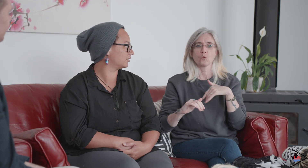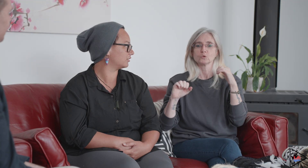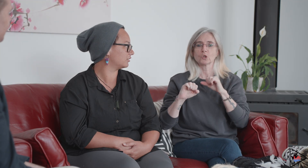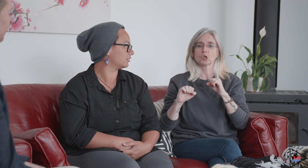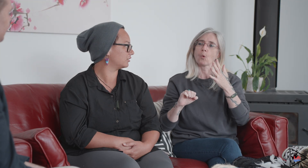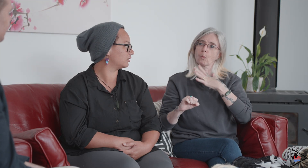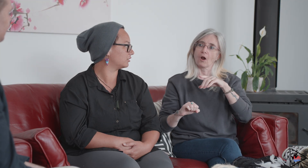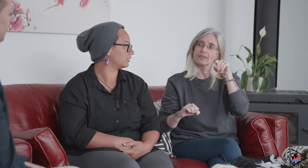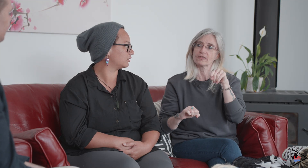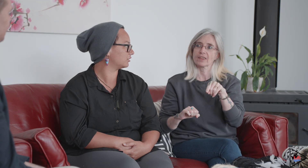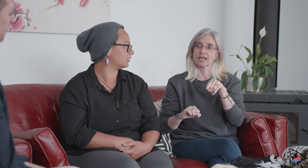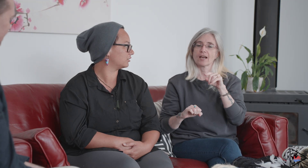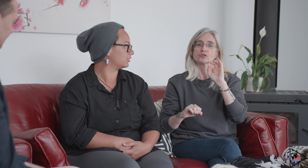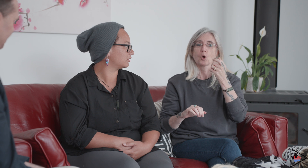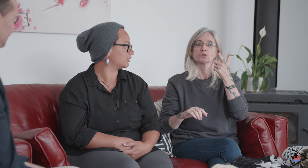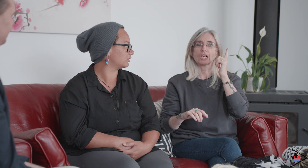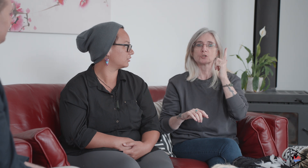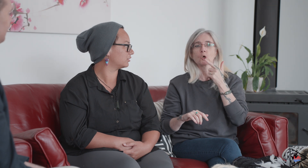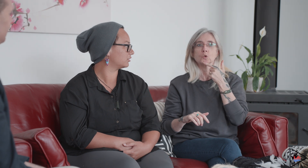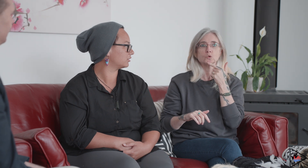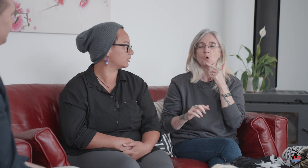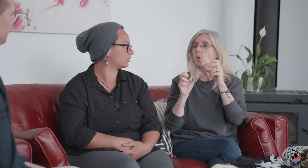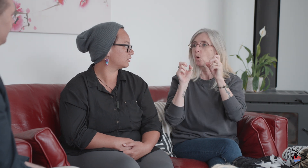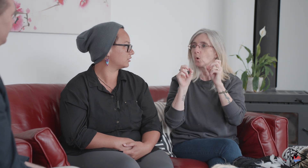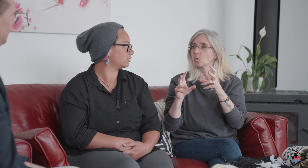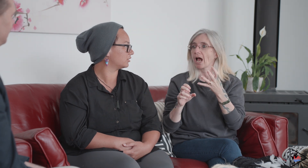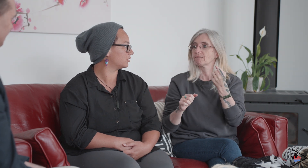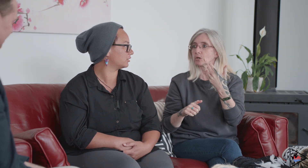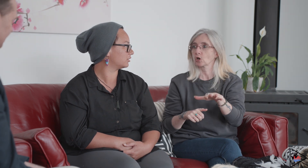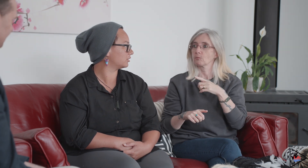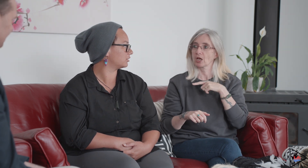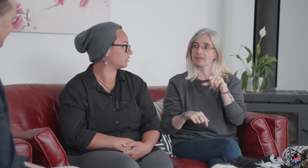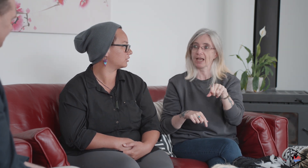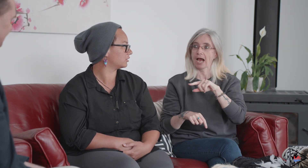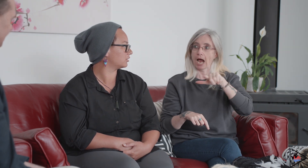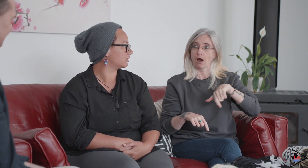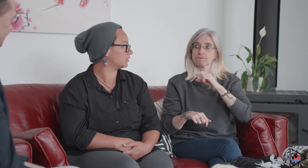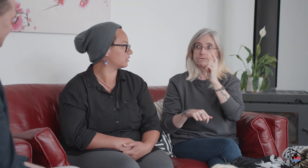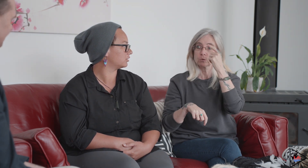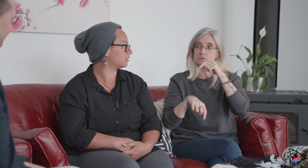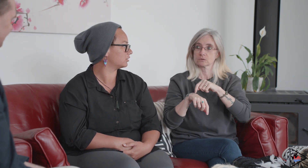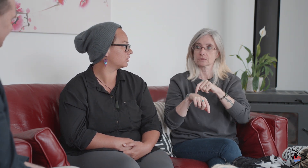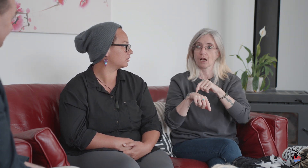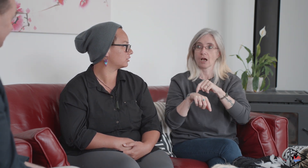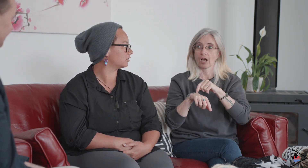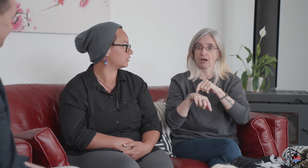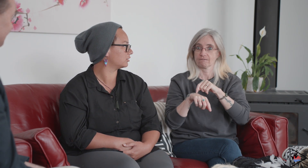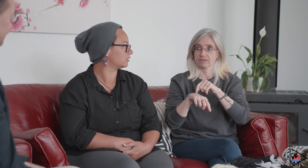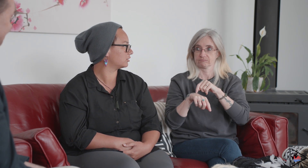challenging because all the students really were keen to do it. The teacher thought okay let's give